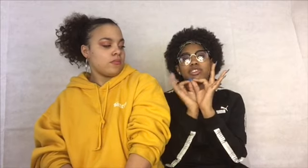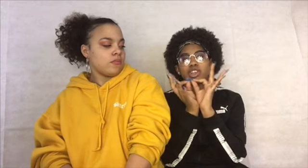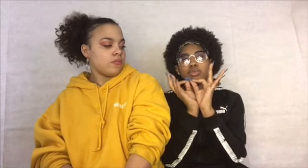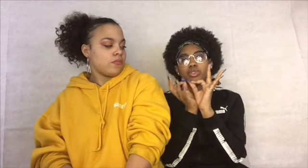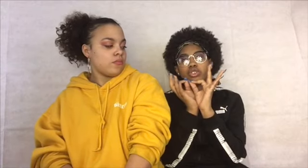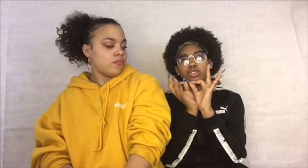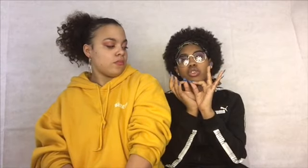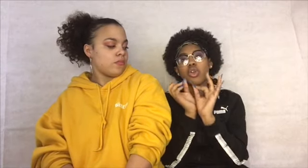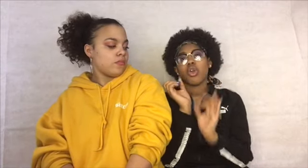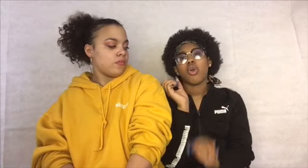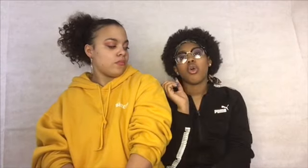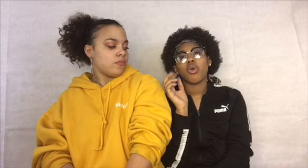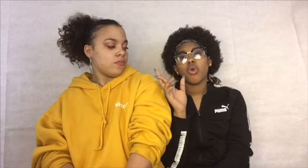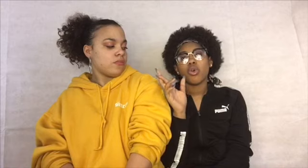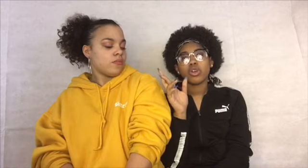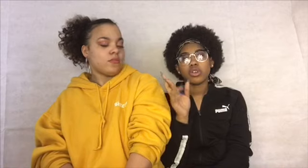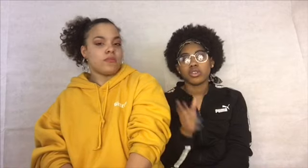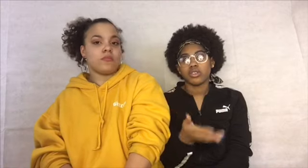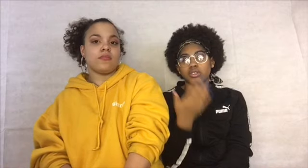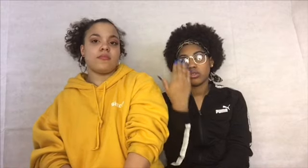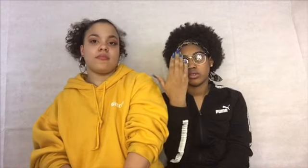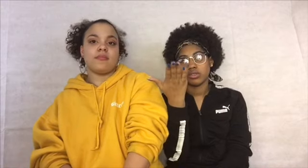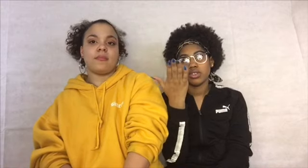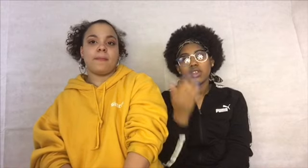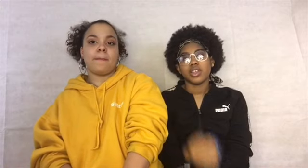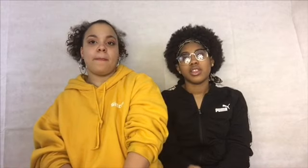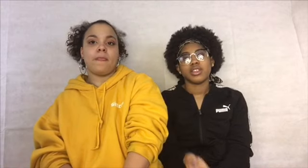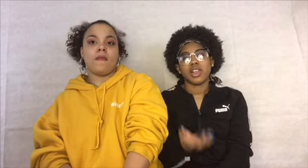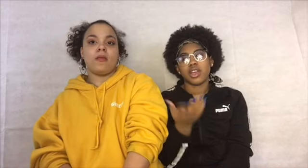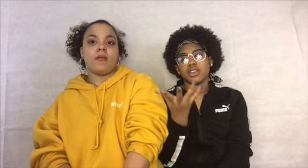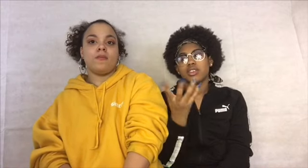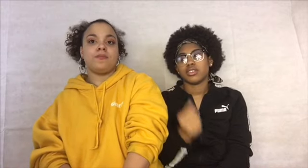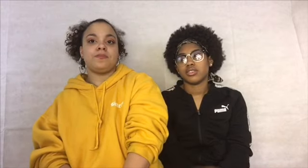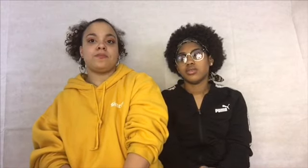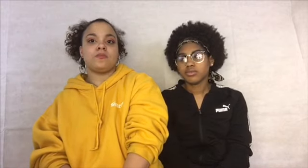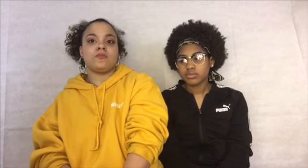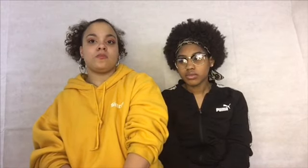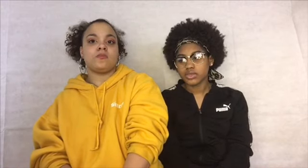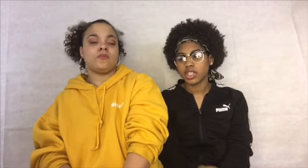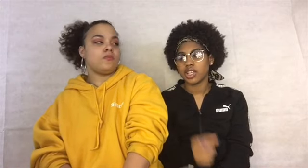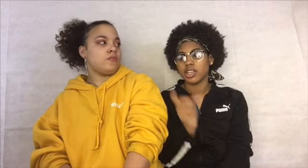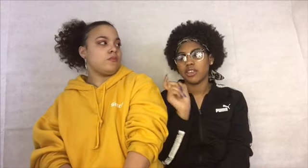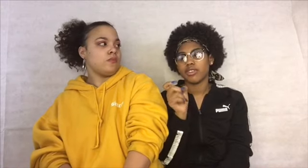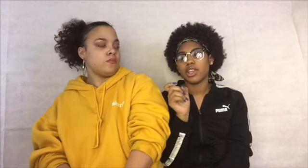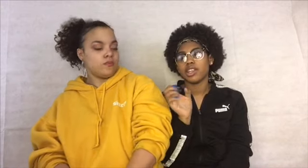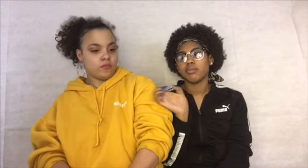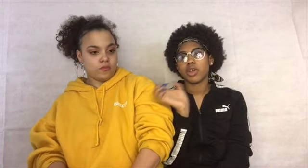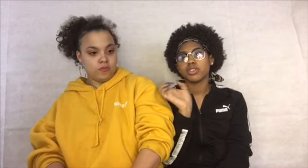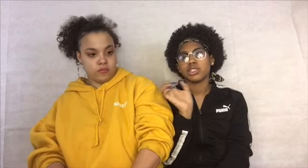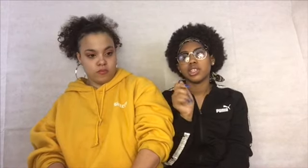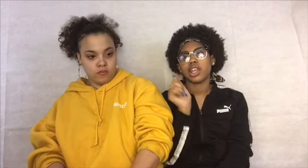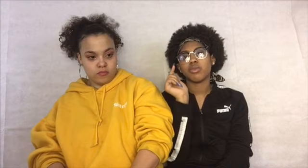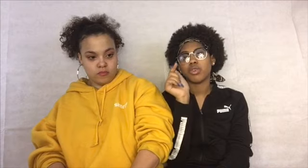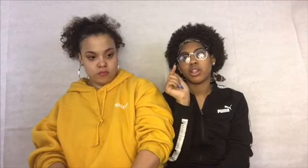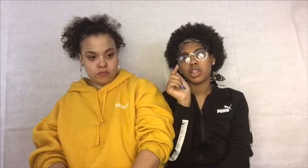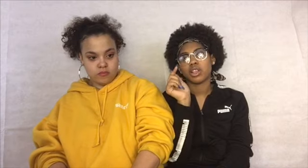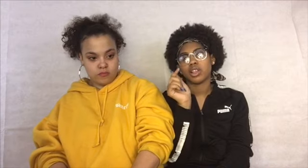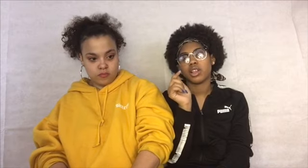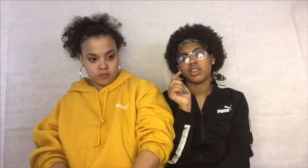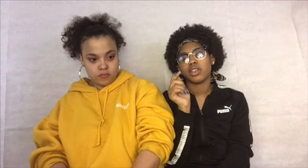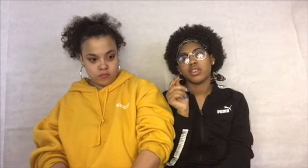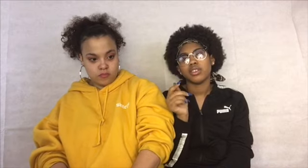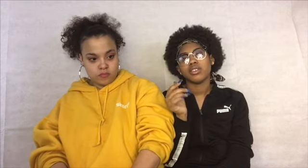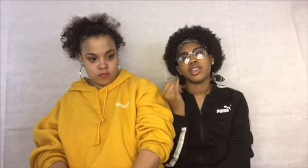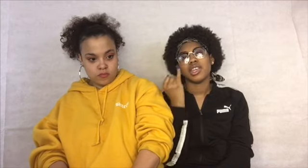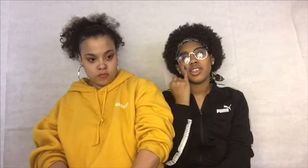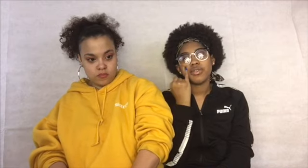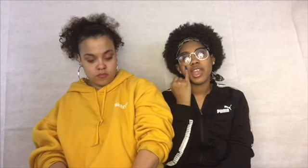interpreter or like if they have emergency they will click on their technology if they have it.